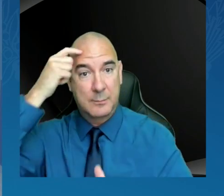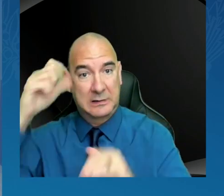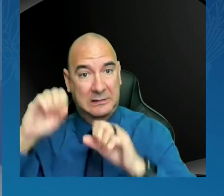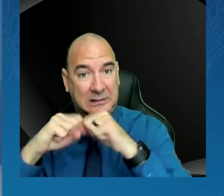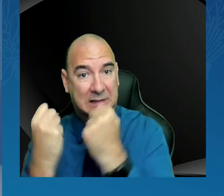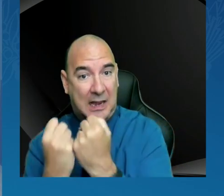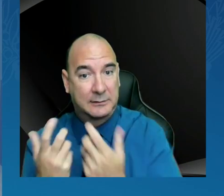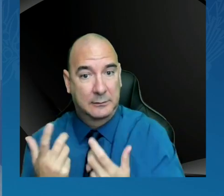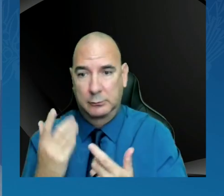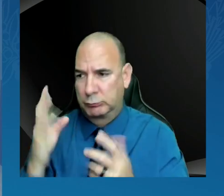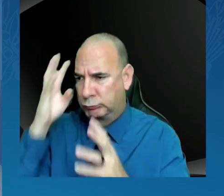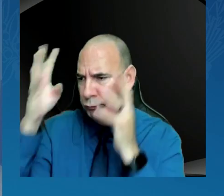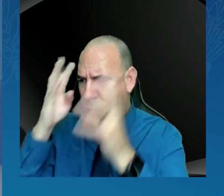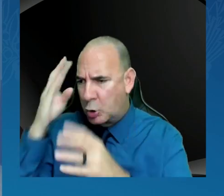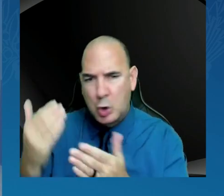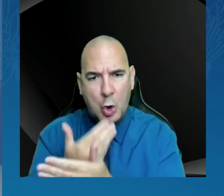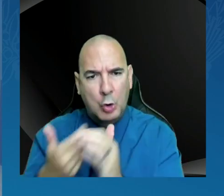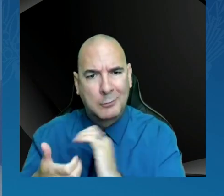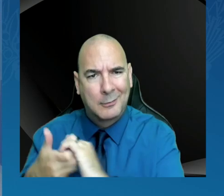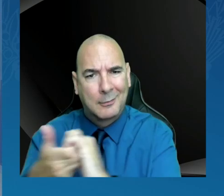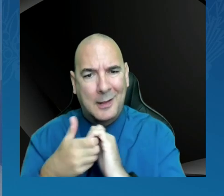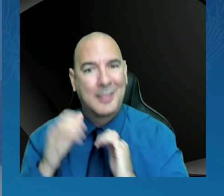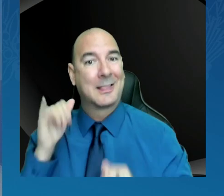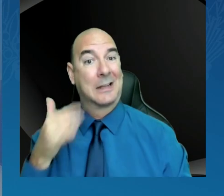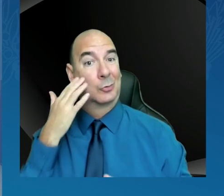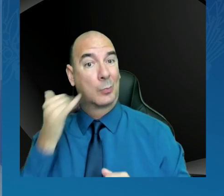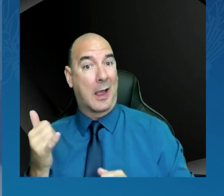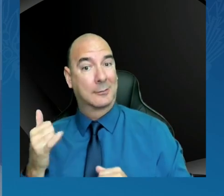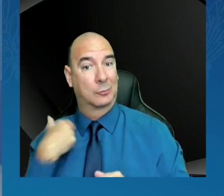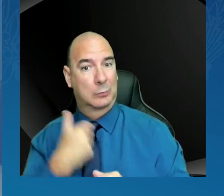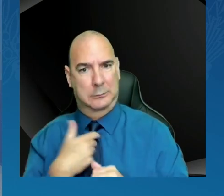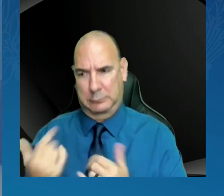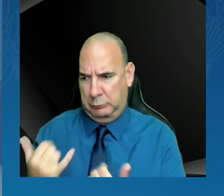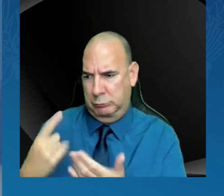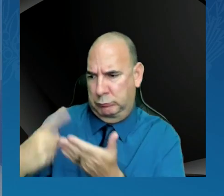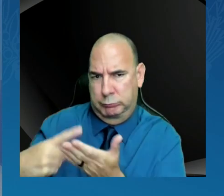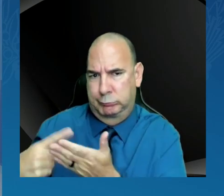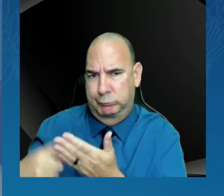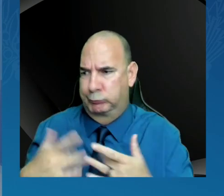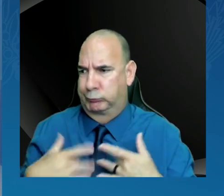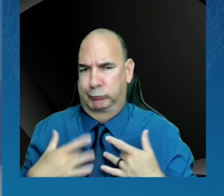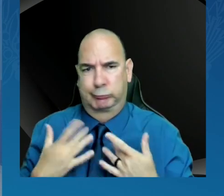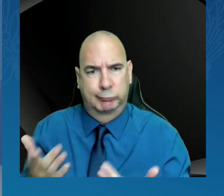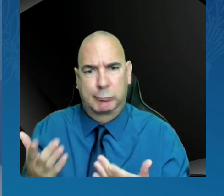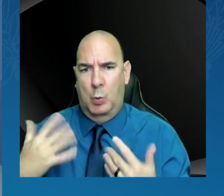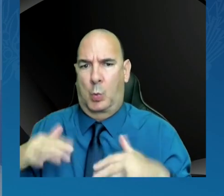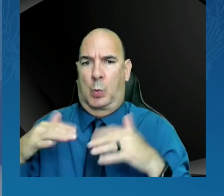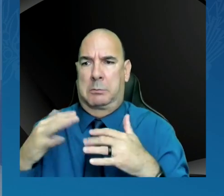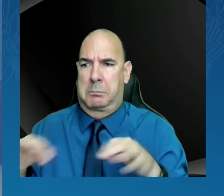That's why the conversations that you're having today are so important. We need to hear about the successes and what's working.